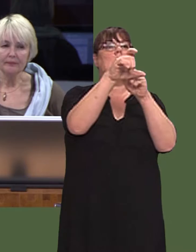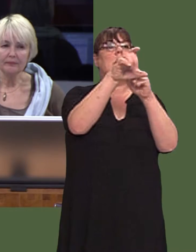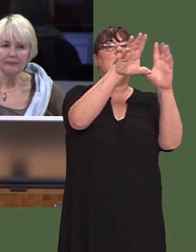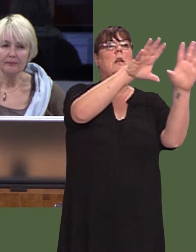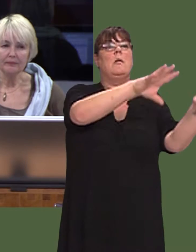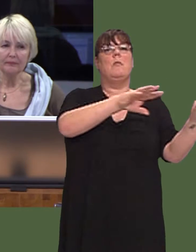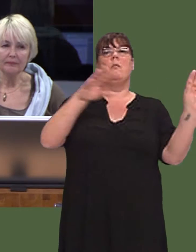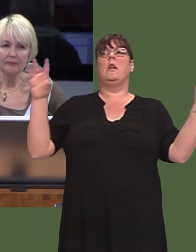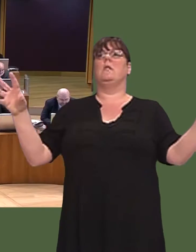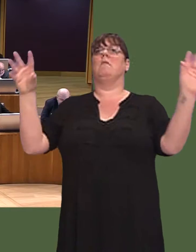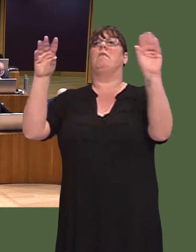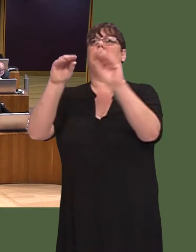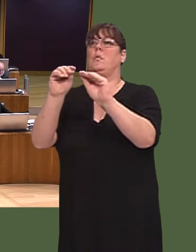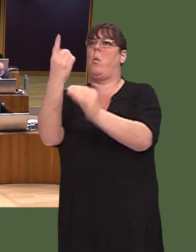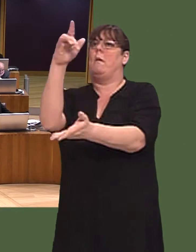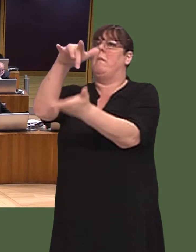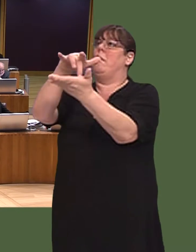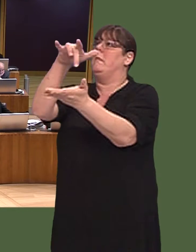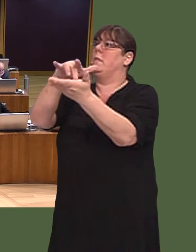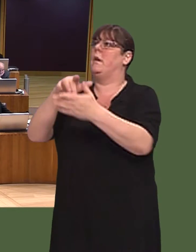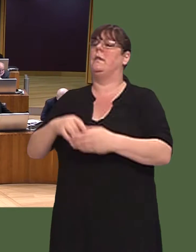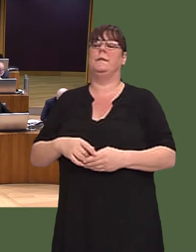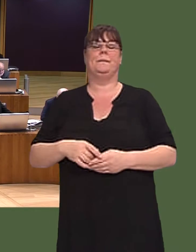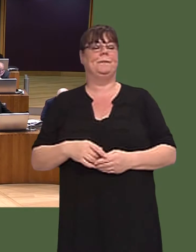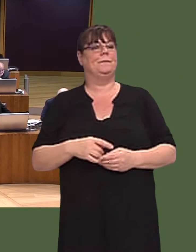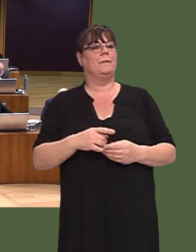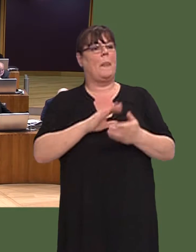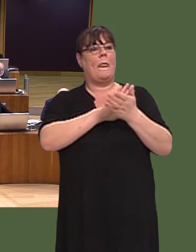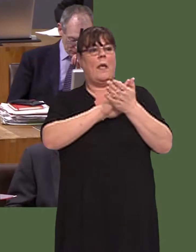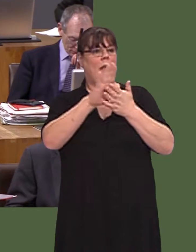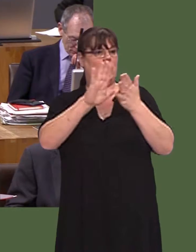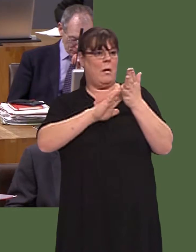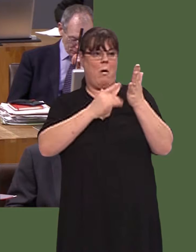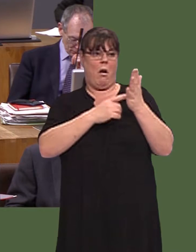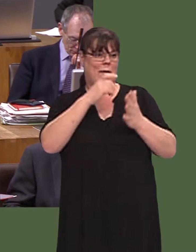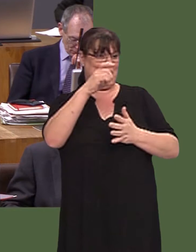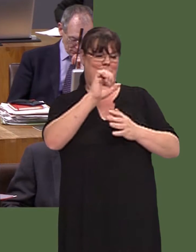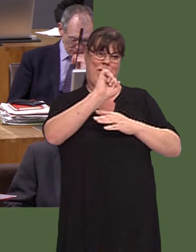Carwyn Jones: Yes, and I deplored the decision taken by HMRC in Porthmadog and other locations,